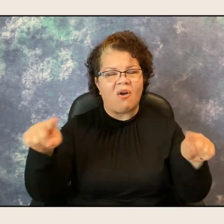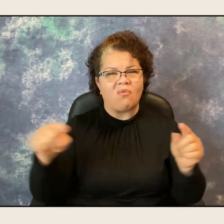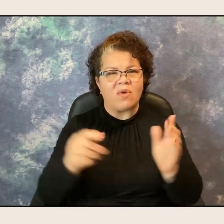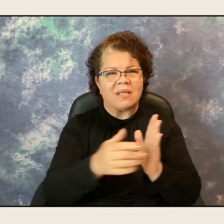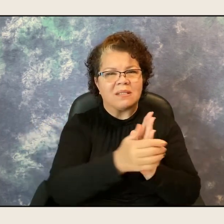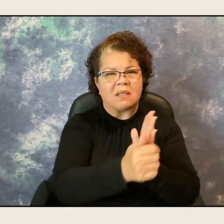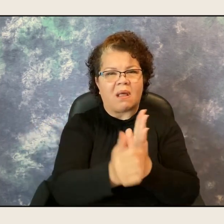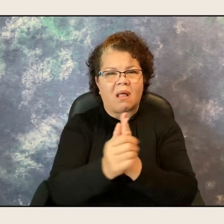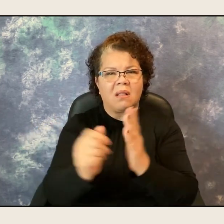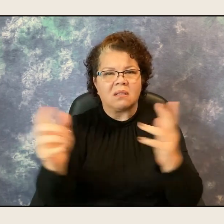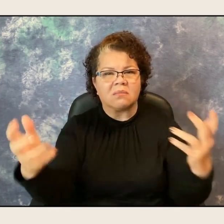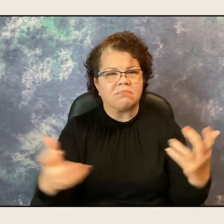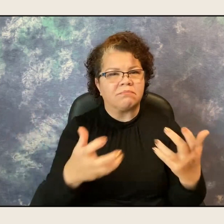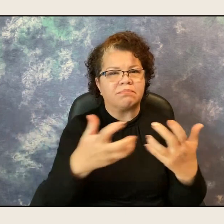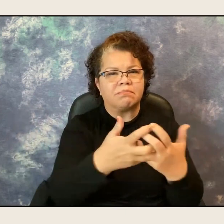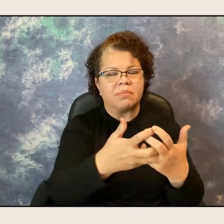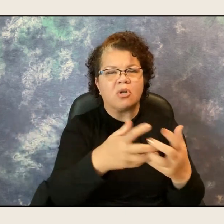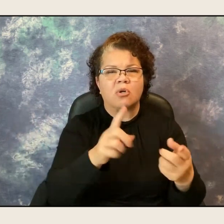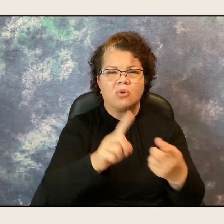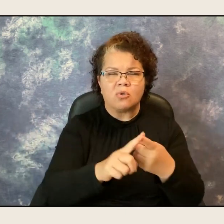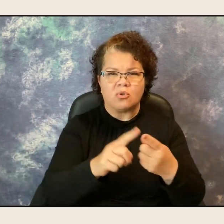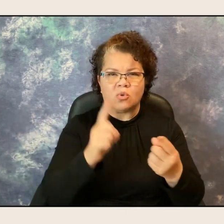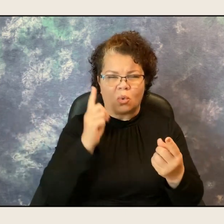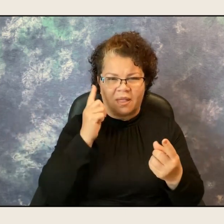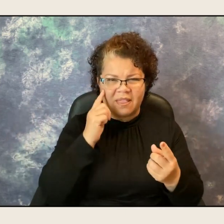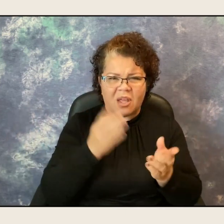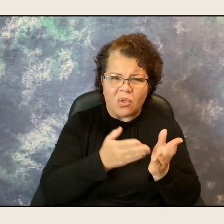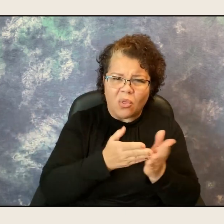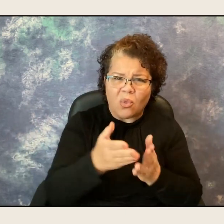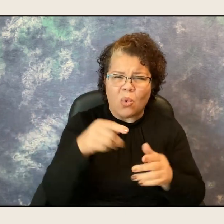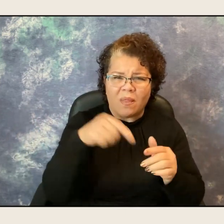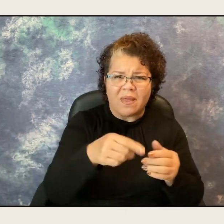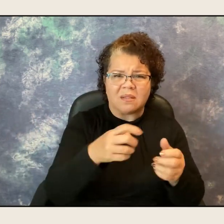in order to think through this problem? The scientist with the artist,